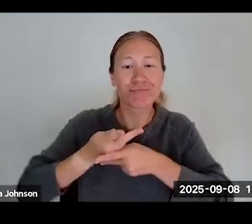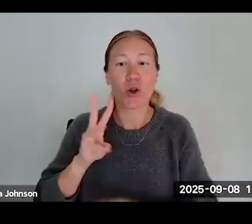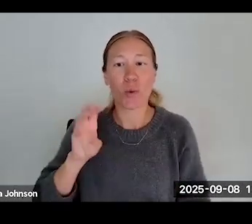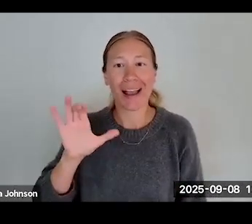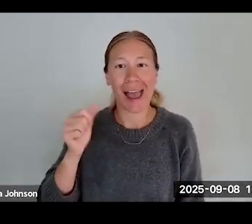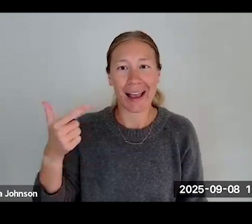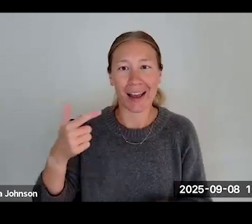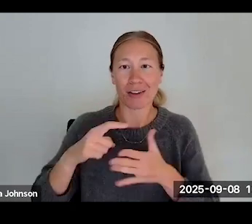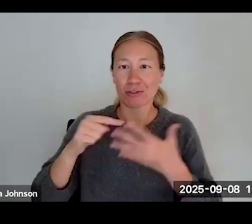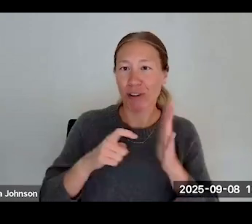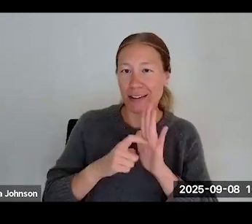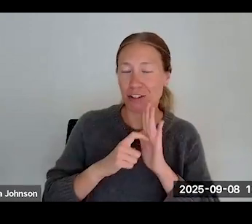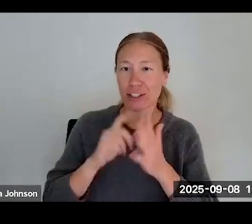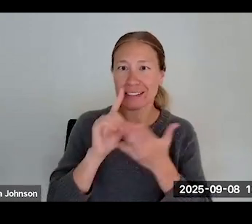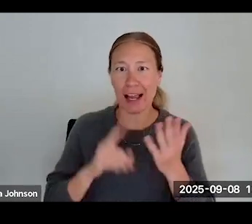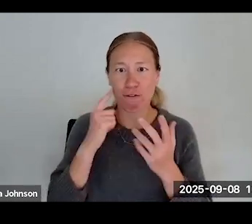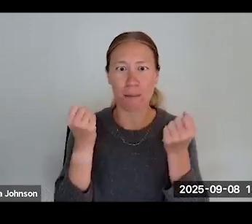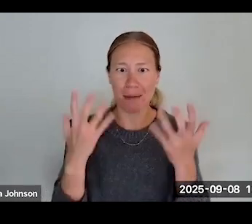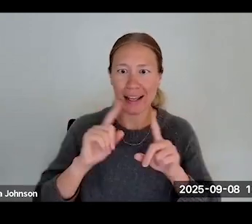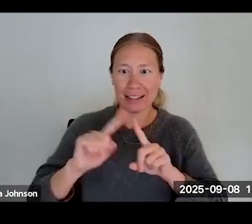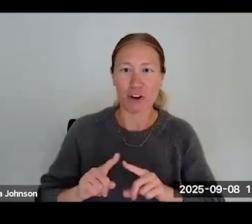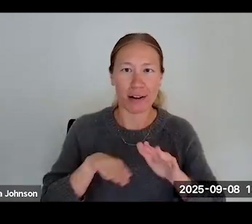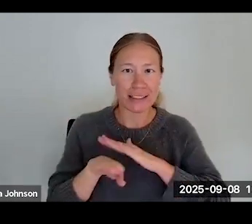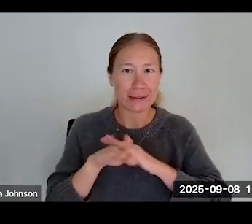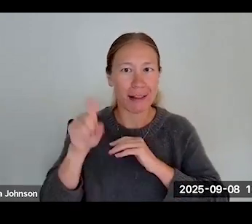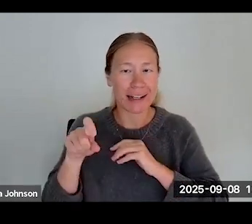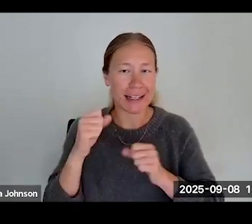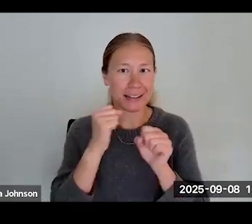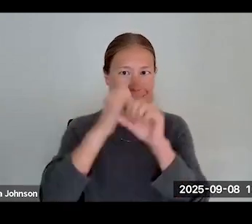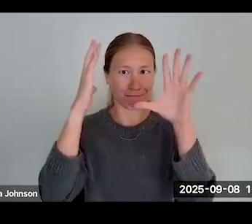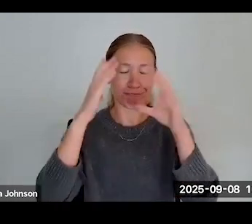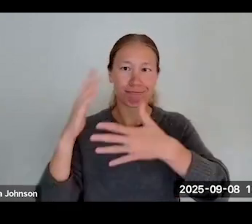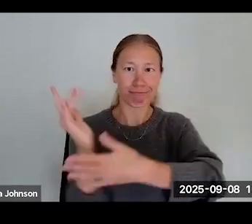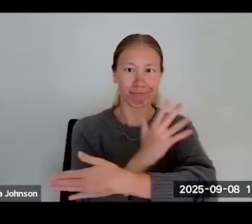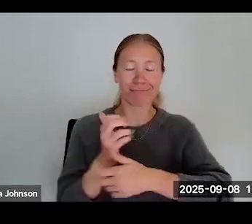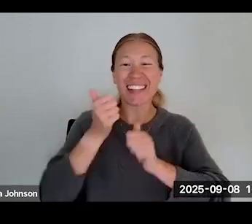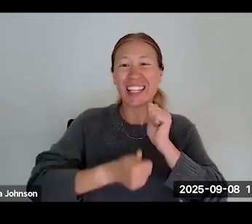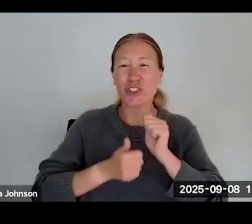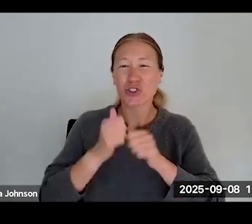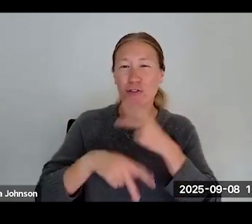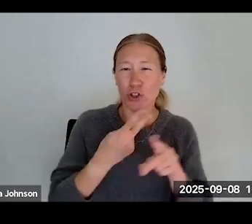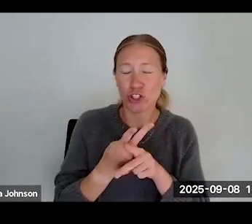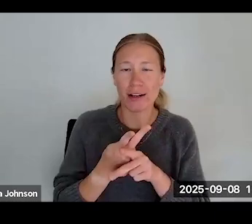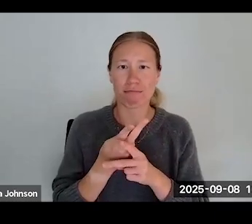with a range of accessibility needs in mind. Each version accounts for a broader range of user needs,